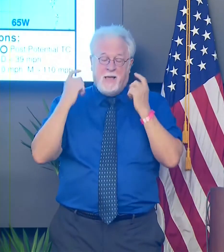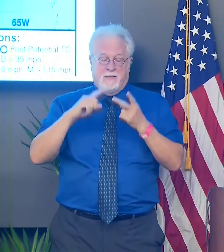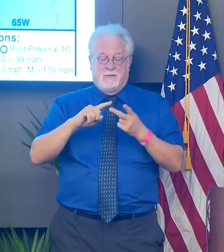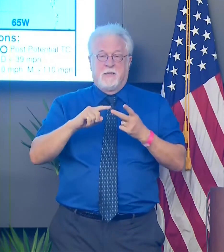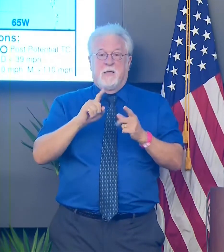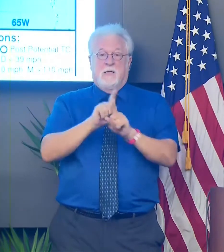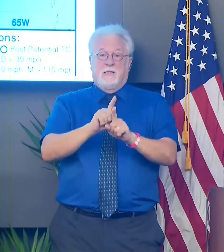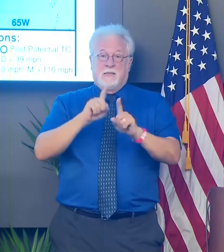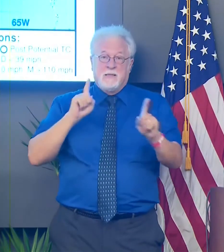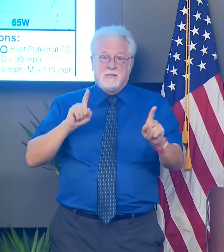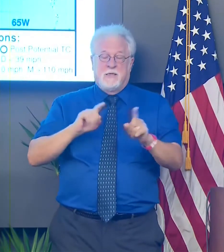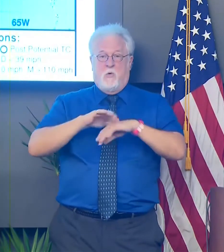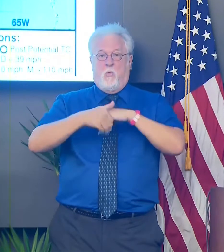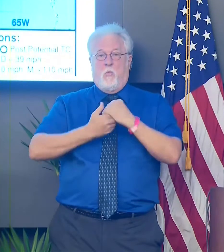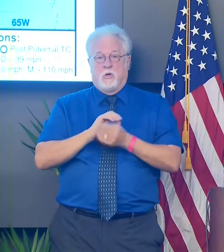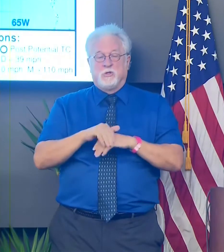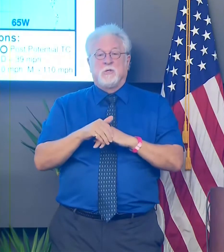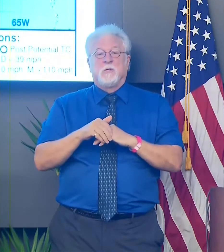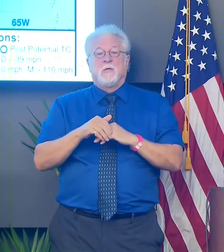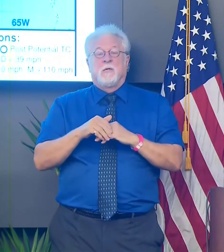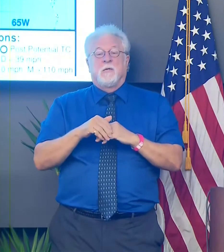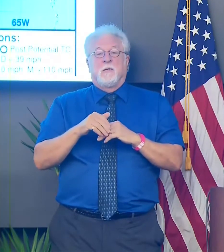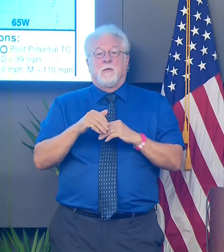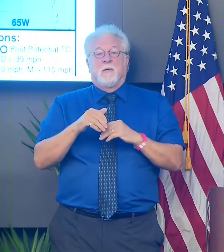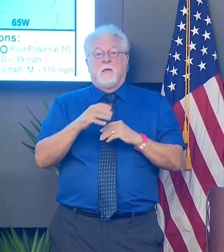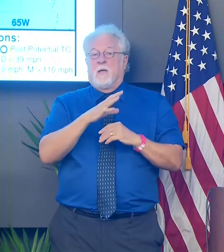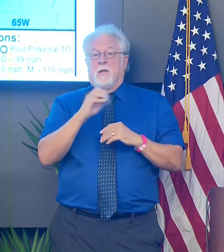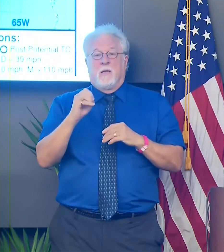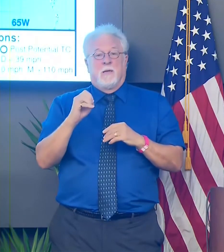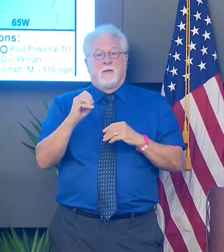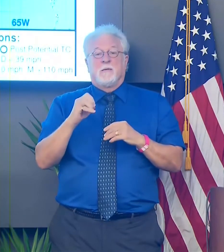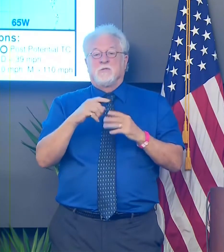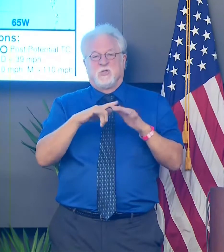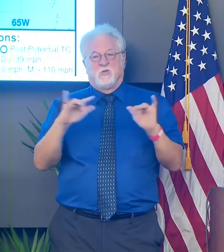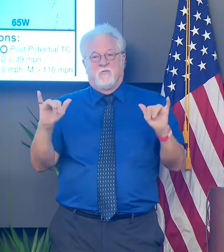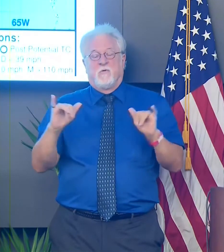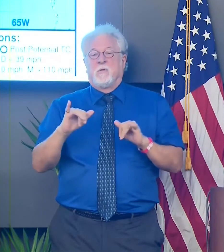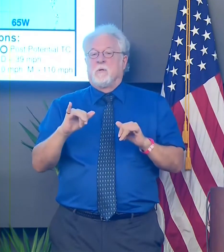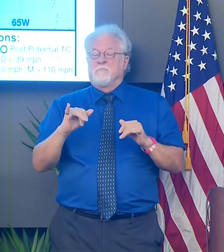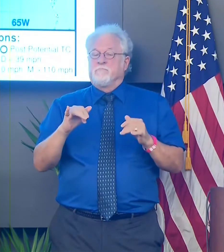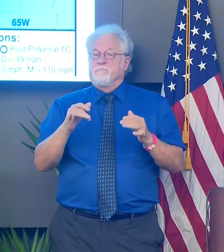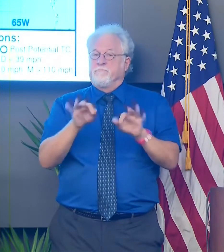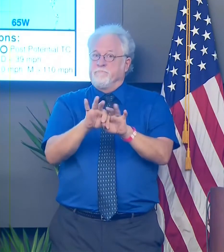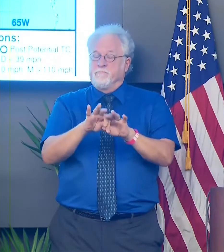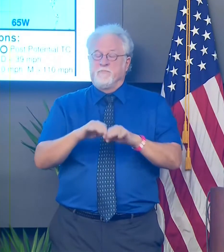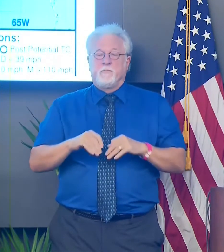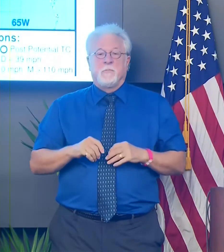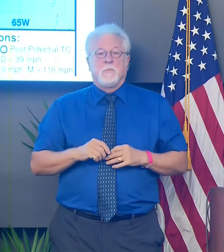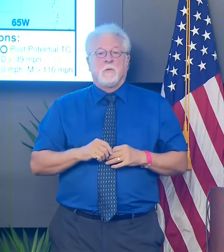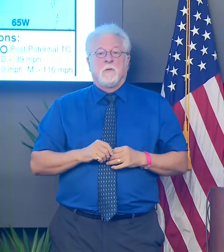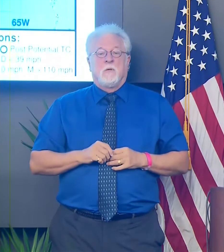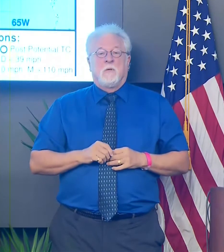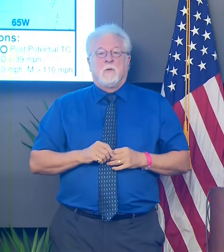NOW. IT'S JUST THAT THEY'RE NOW MORE IMPORTANT! SO WEARING YOUR MASK, PHYSICAL